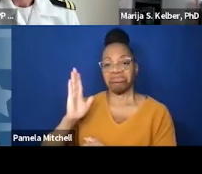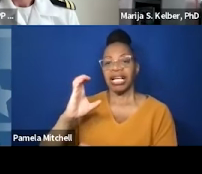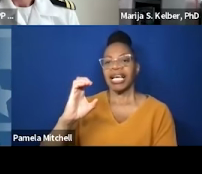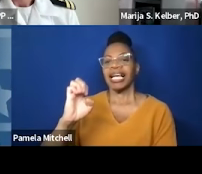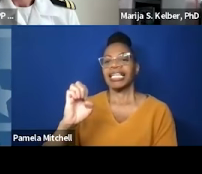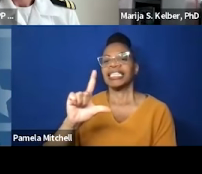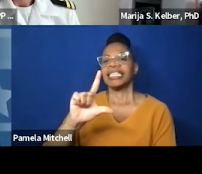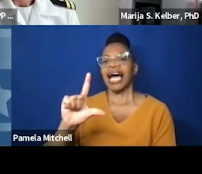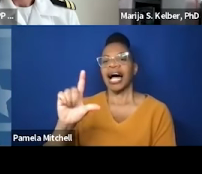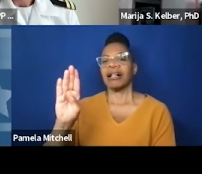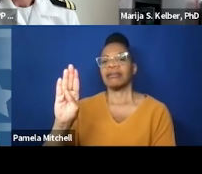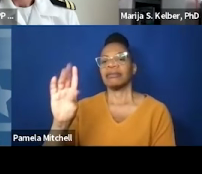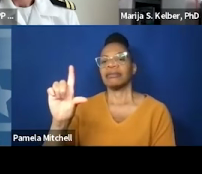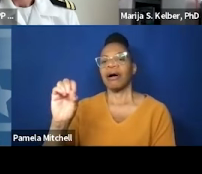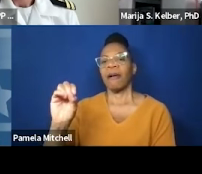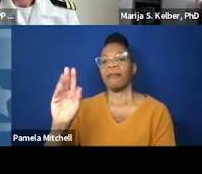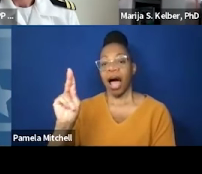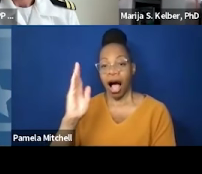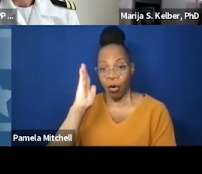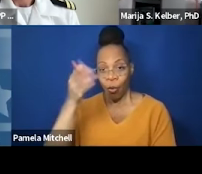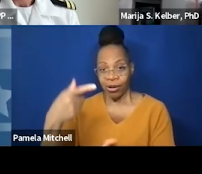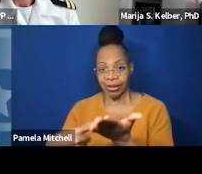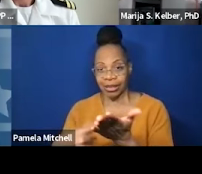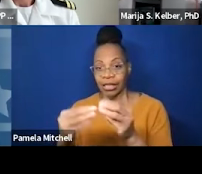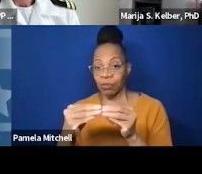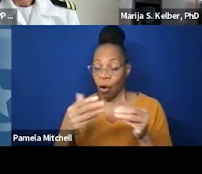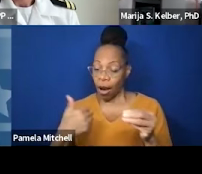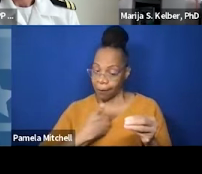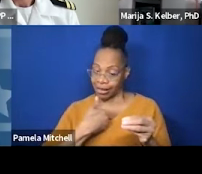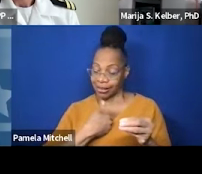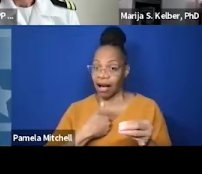And I've been able to visit that and talk to some of the veterans there. And that was made possible